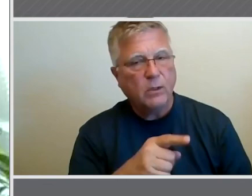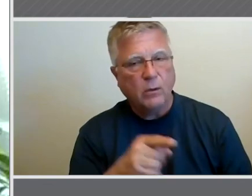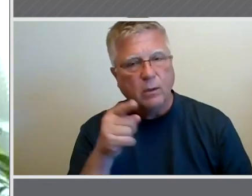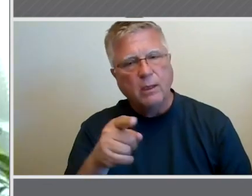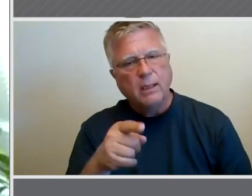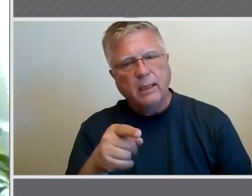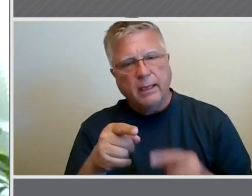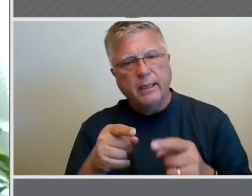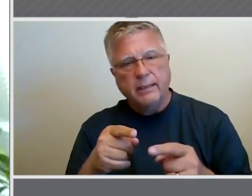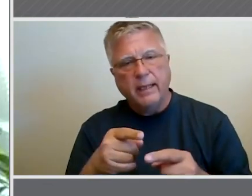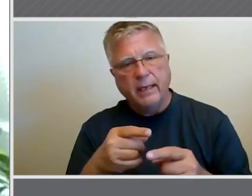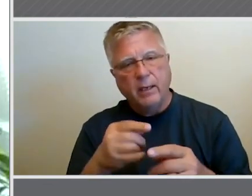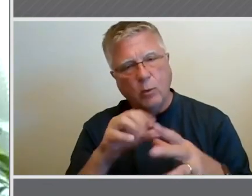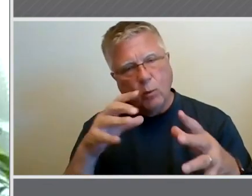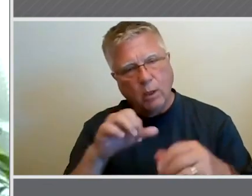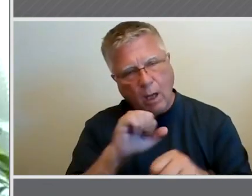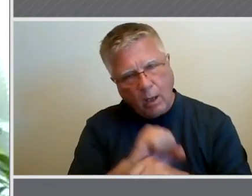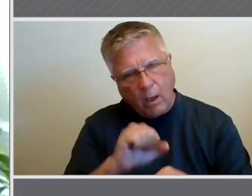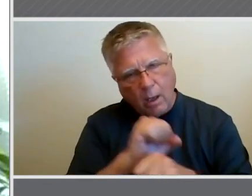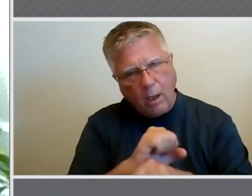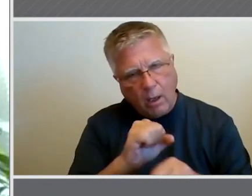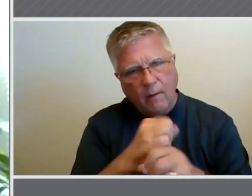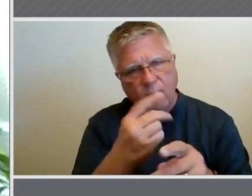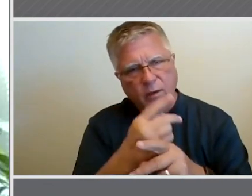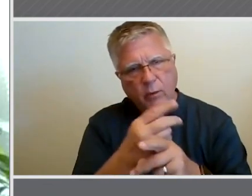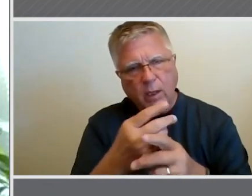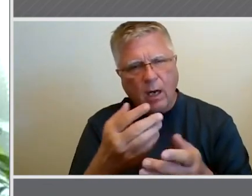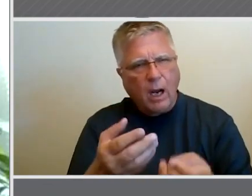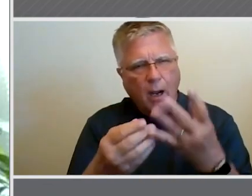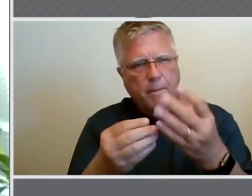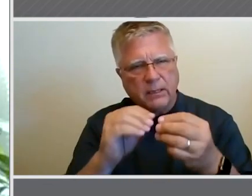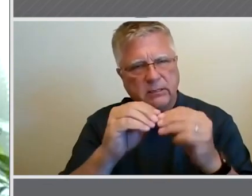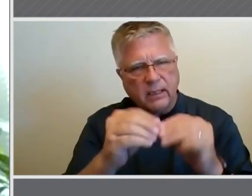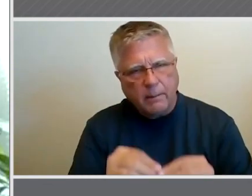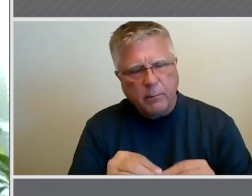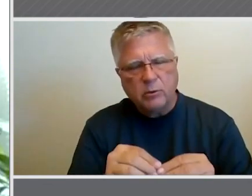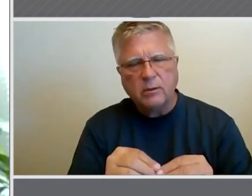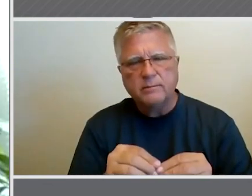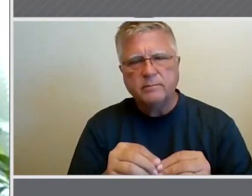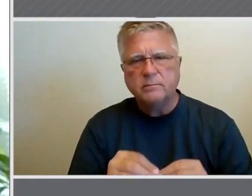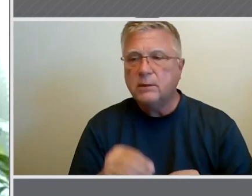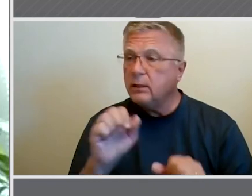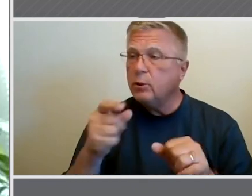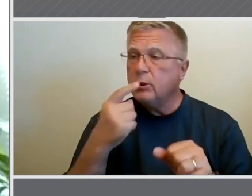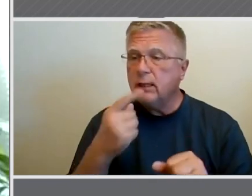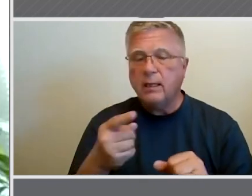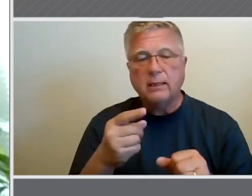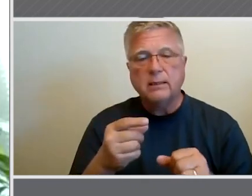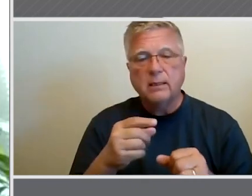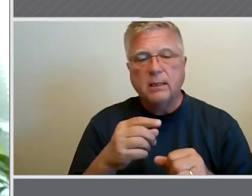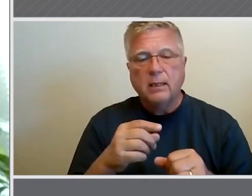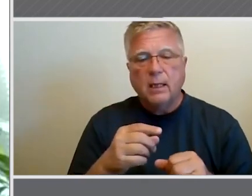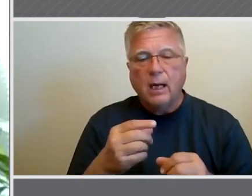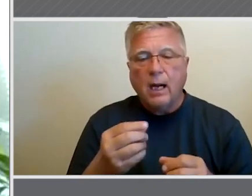We had a question from anonymous key tools the plan to spend the RP funds in detail.